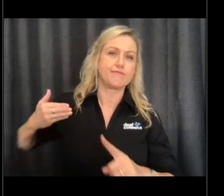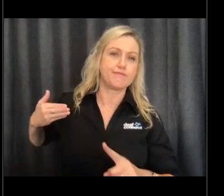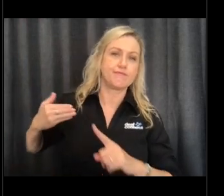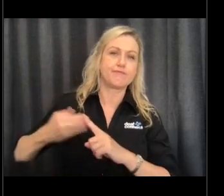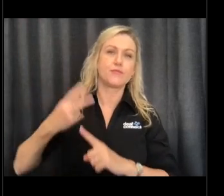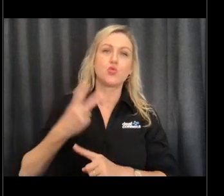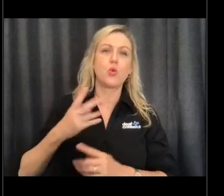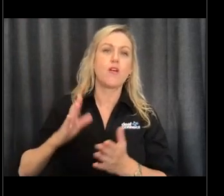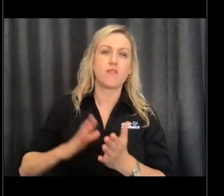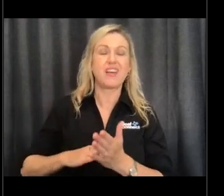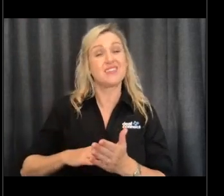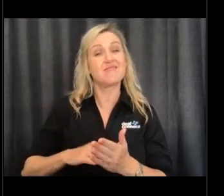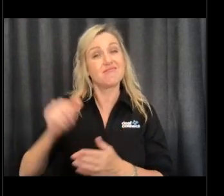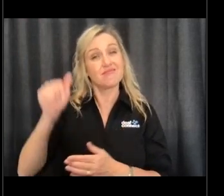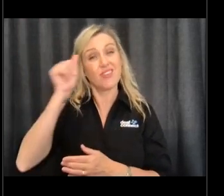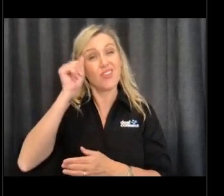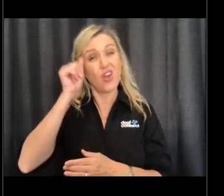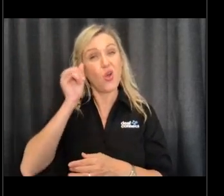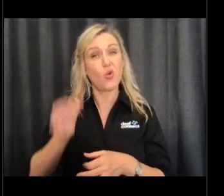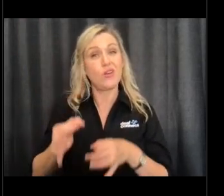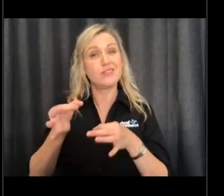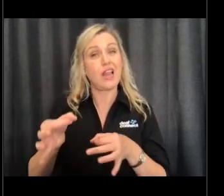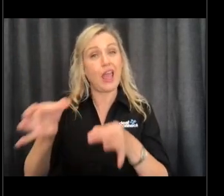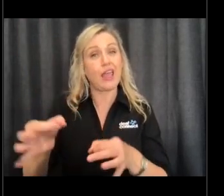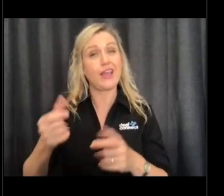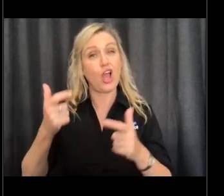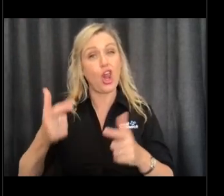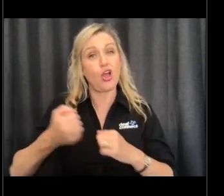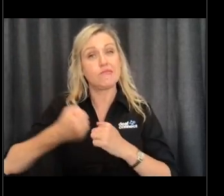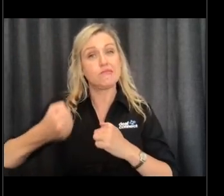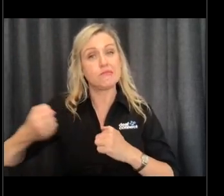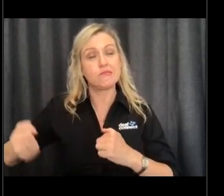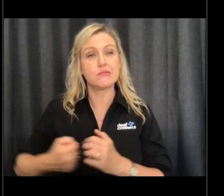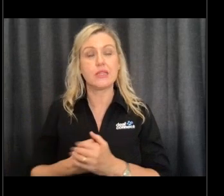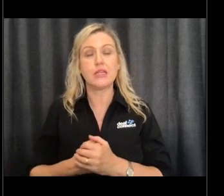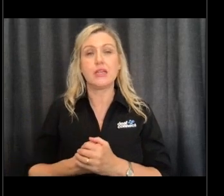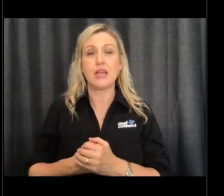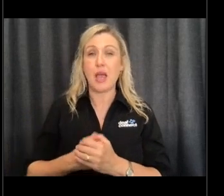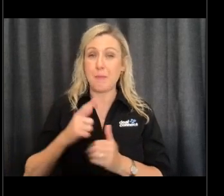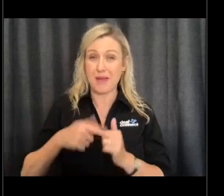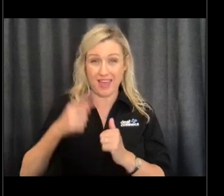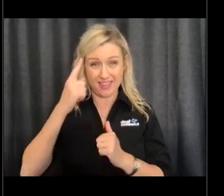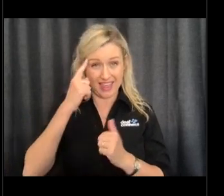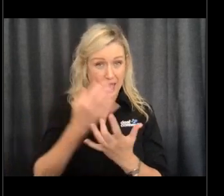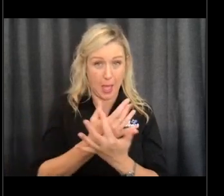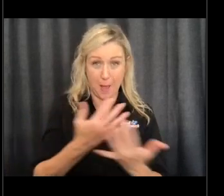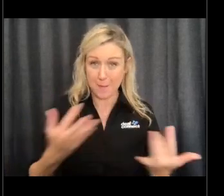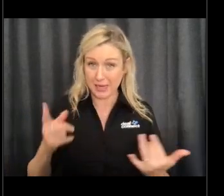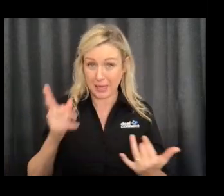from that but when you look at the volume of people who have been affected over the